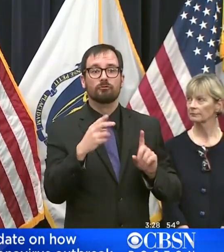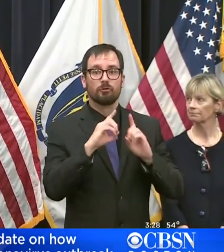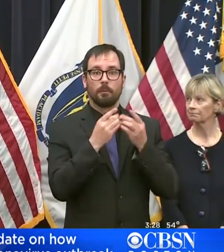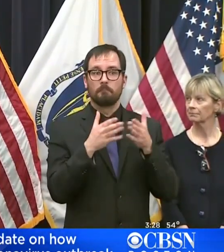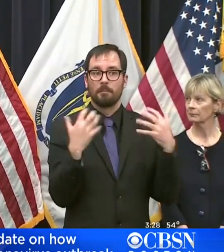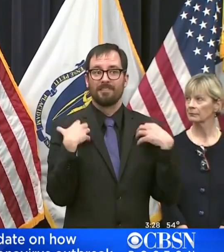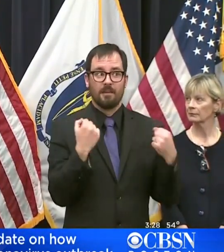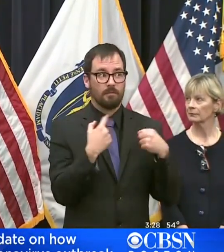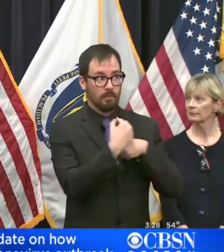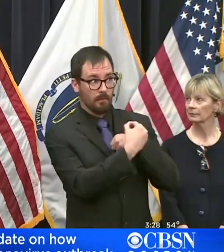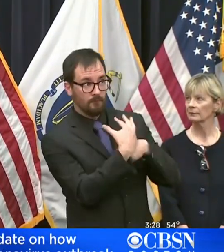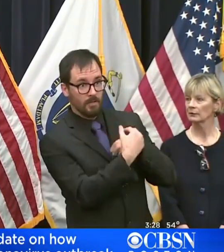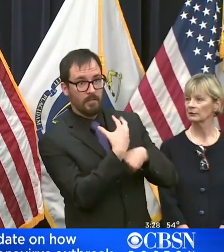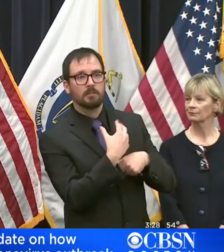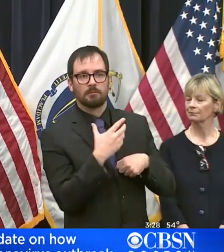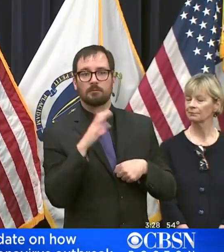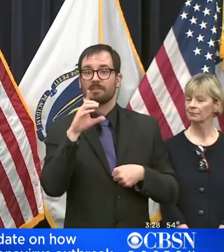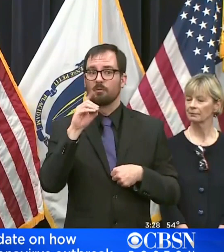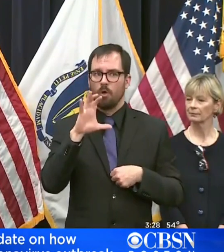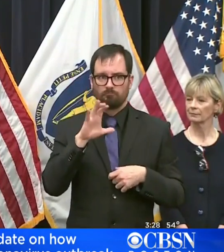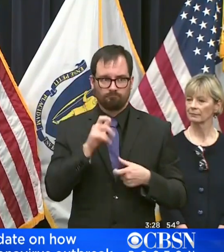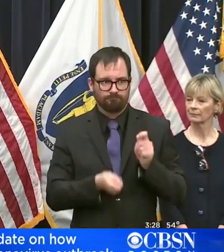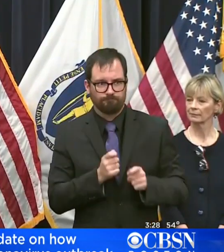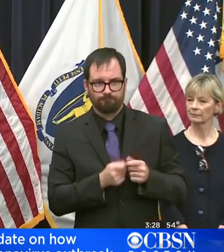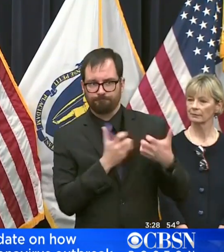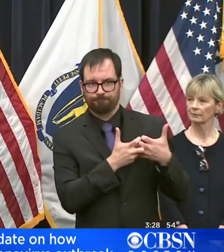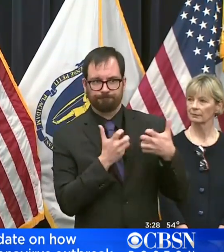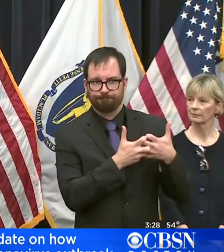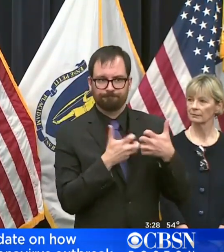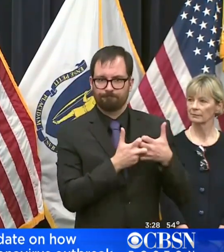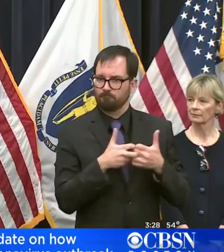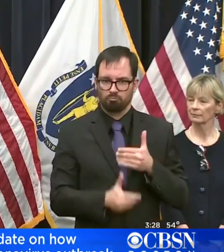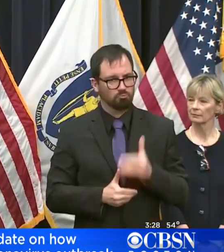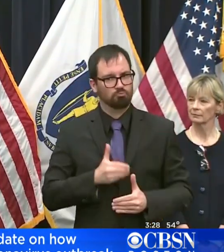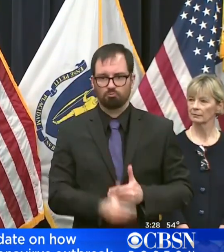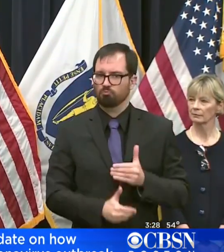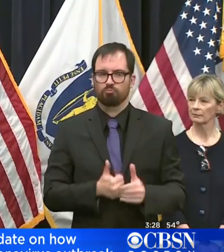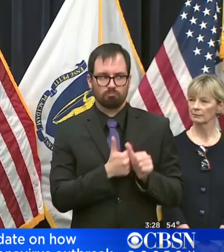WITH RESPECT TO ALMOST ALL OF THEIR POLICIES AND PROVIDERS AROUND MANAGING INMATES AND MANAGING THEIR FACILITIES.